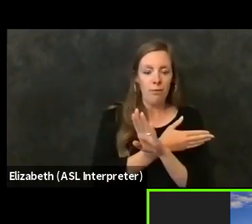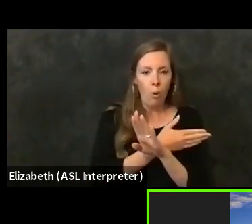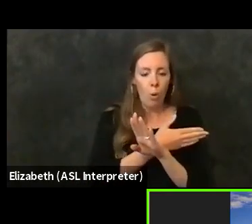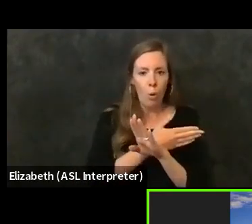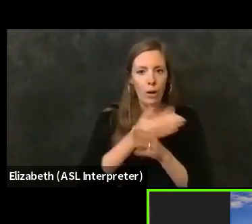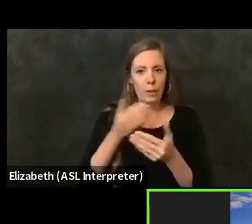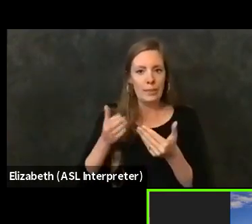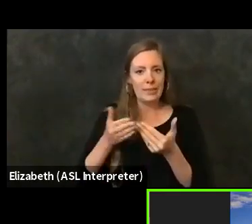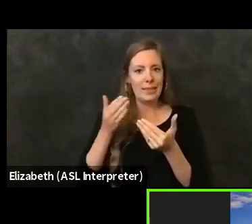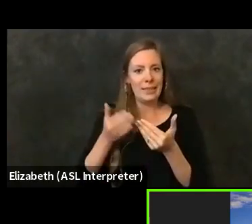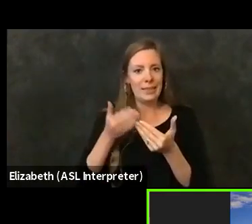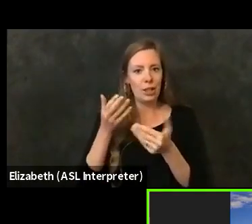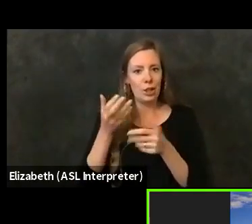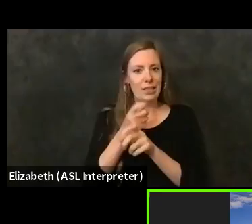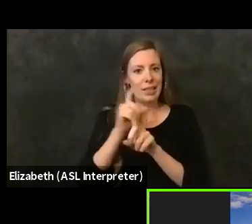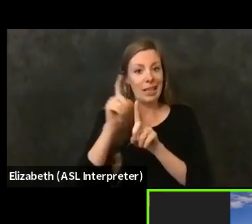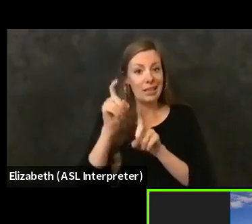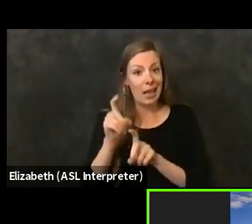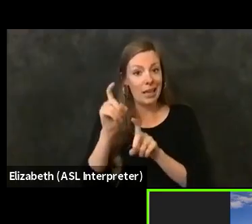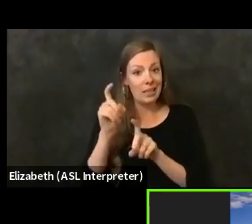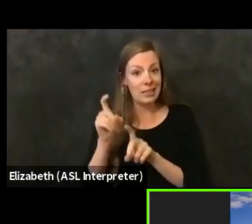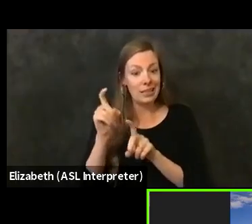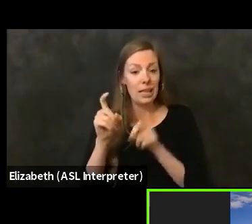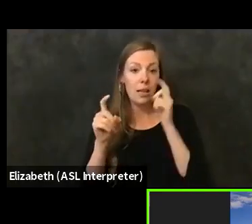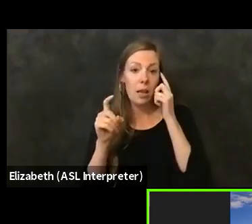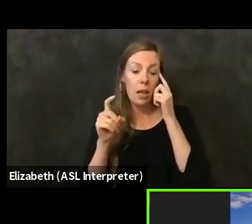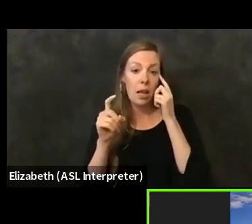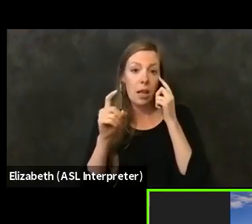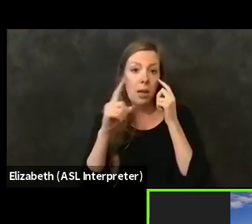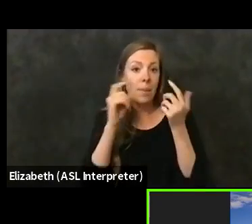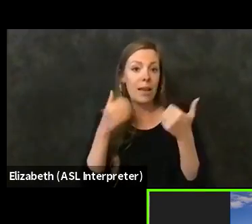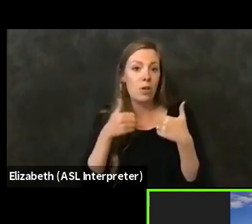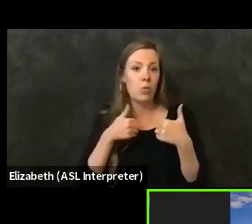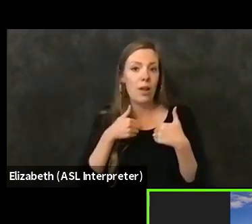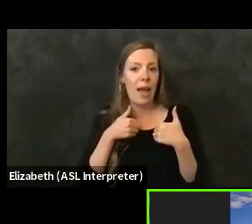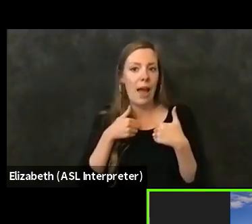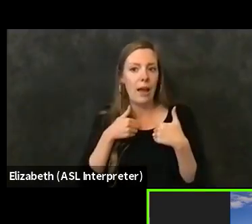to get testing in certain degrees because we had what I would call frequent fliers,